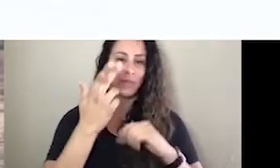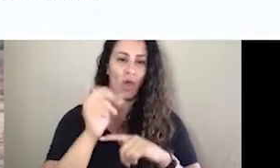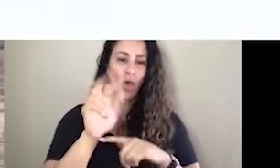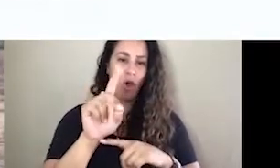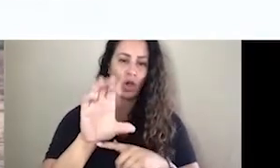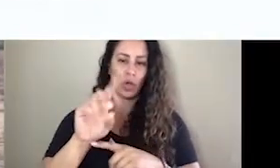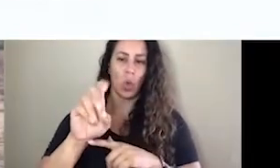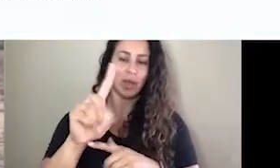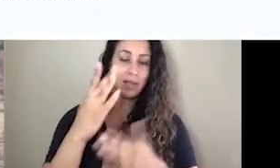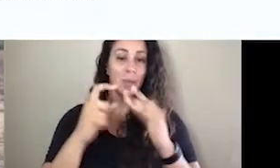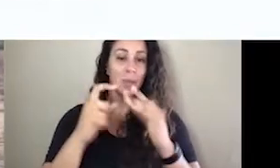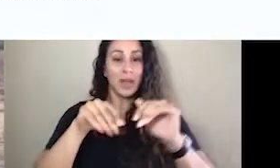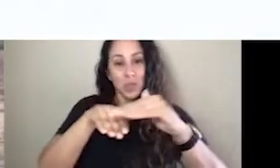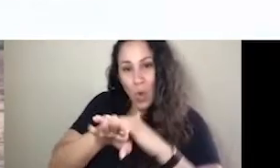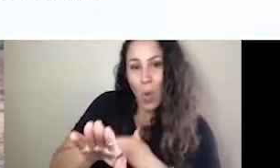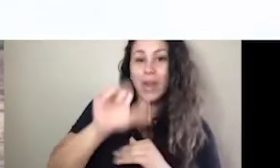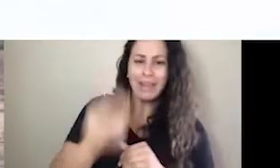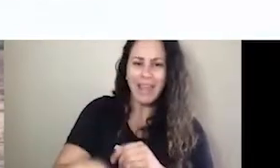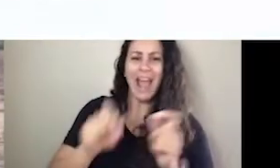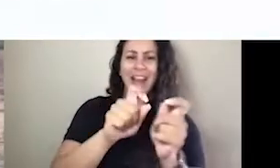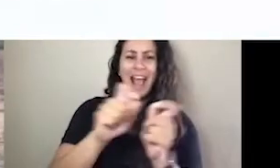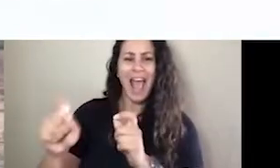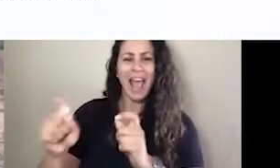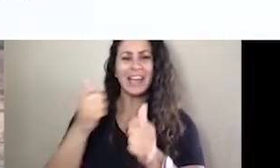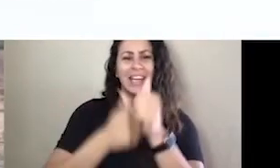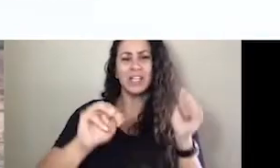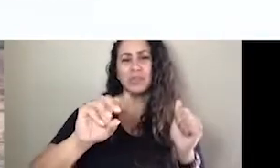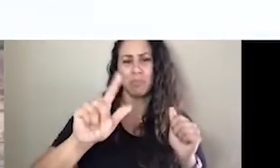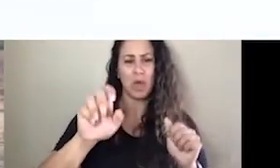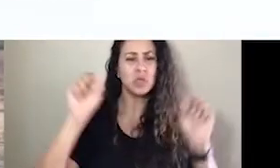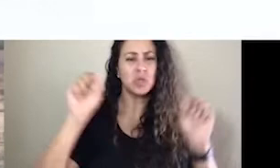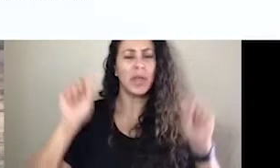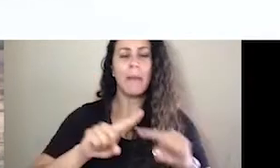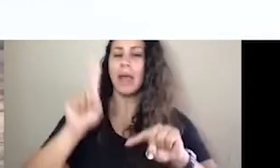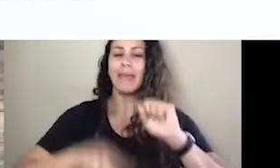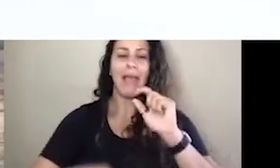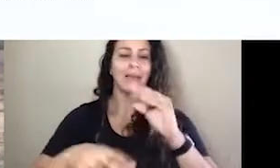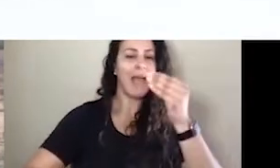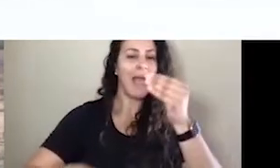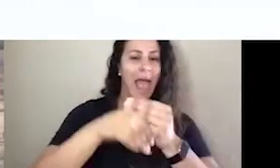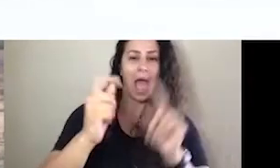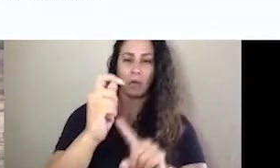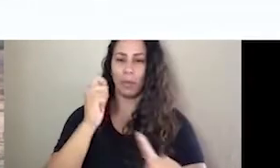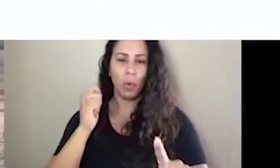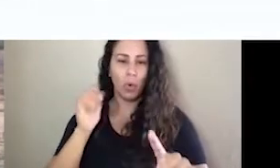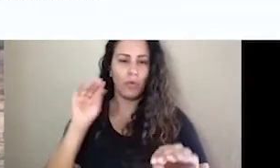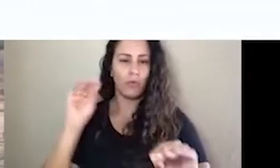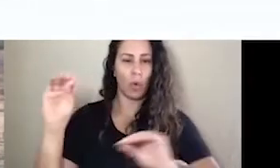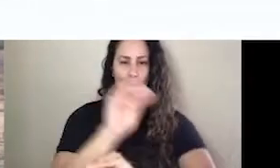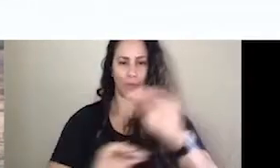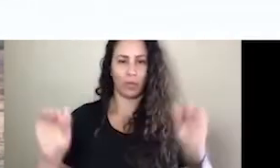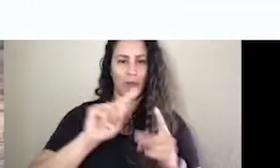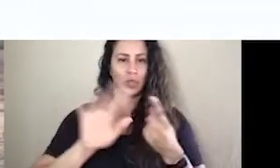CODEED AND THEY COULD EDIT THE CONTENT BUT COULDN'T ADD OR MOVE MODULES TO THEIR LIKING.